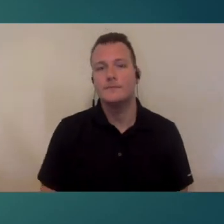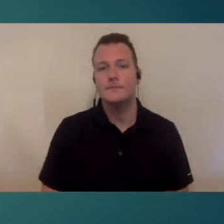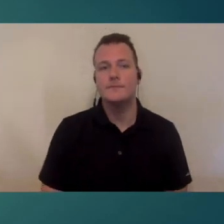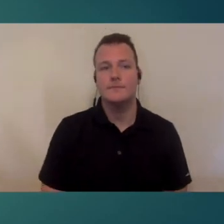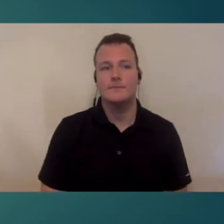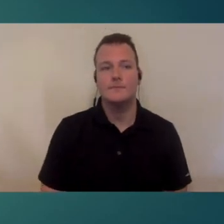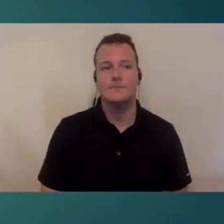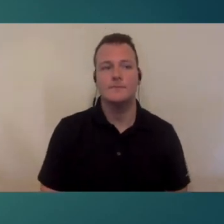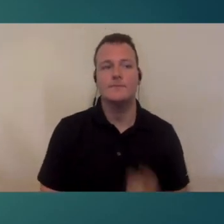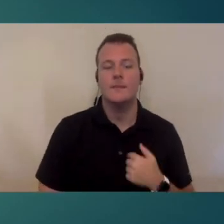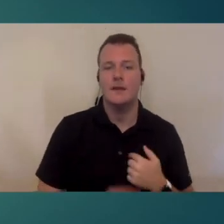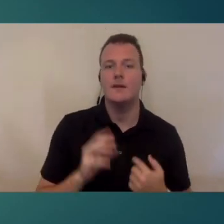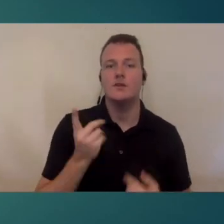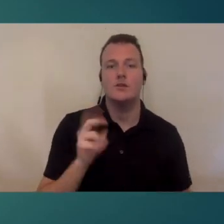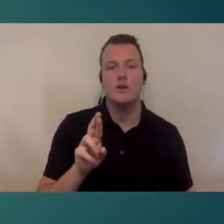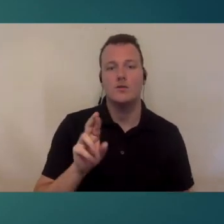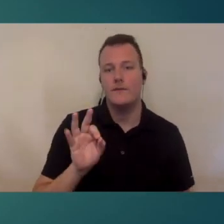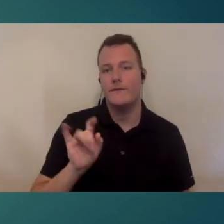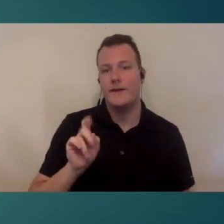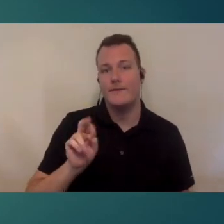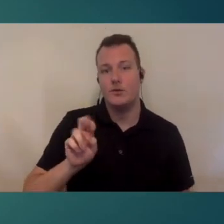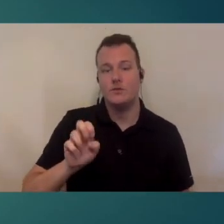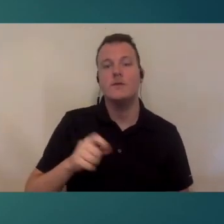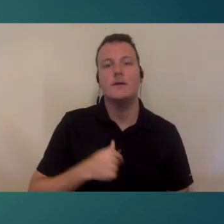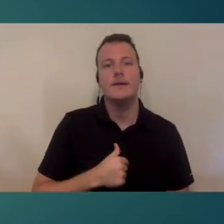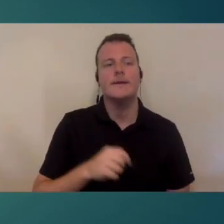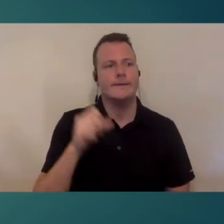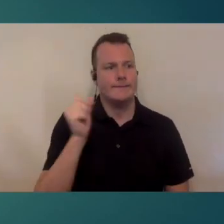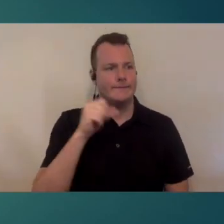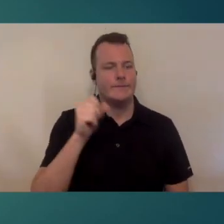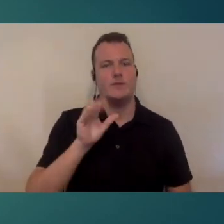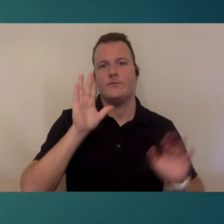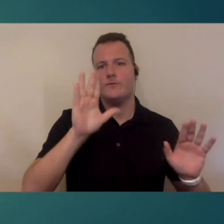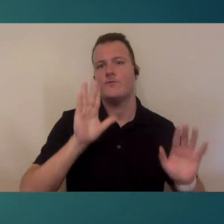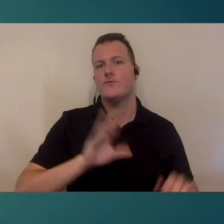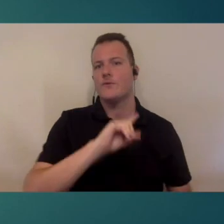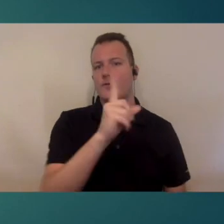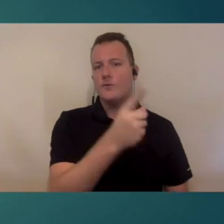This is Dr. Megann Faivre. I think that's a great question.